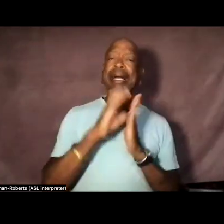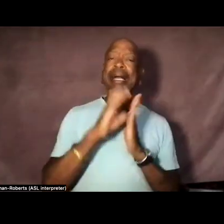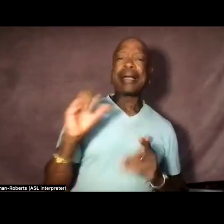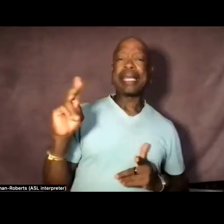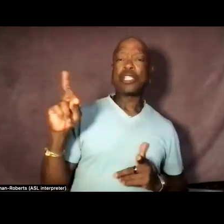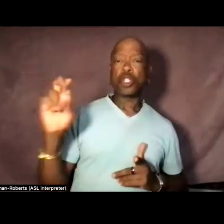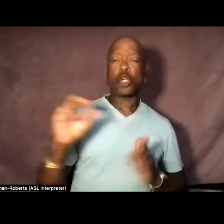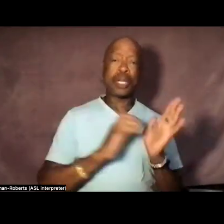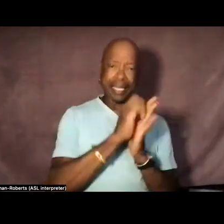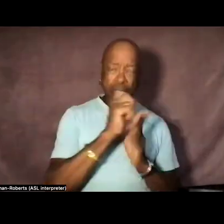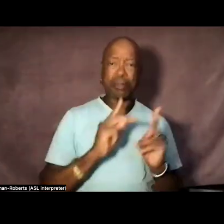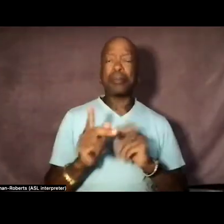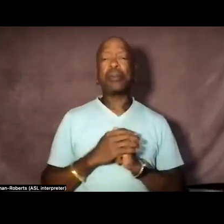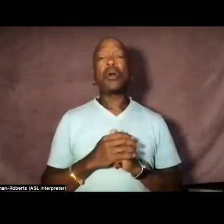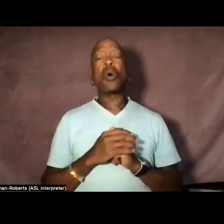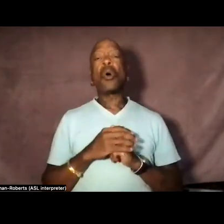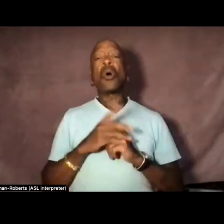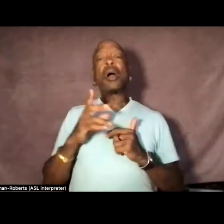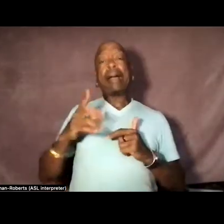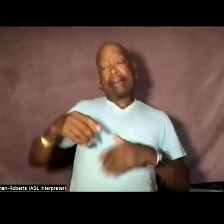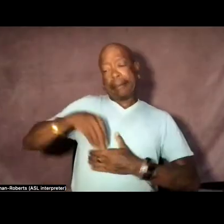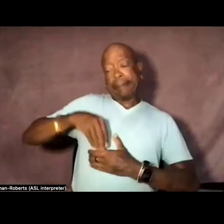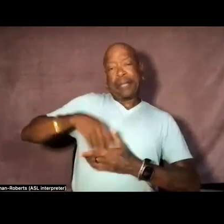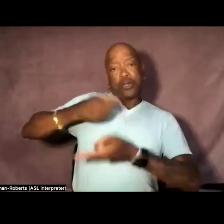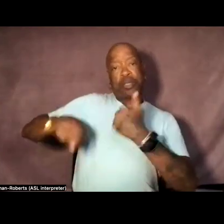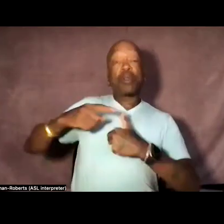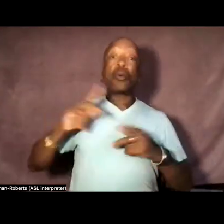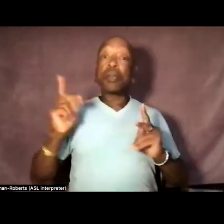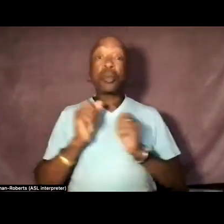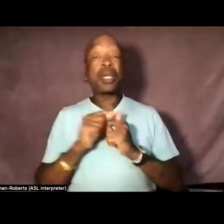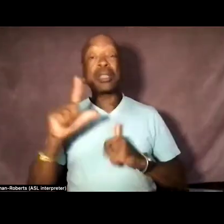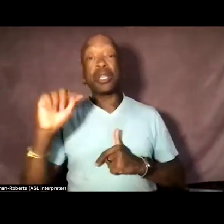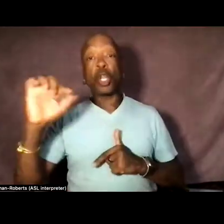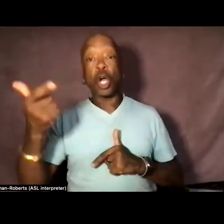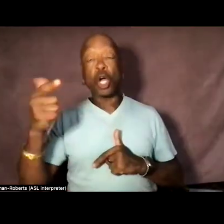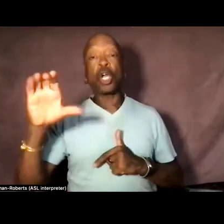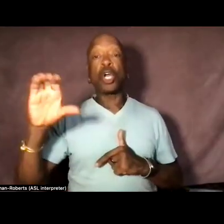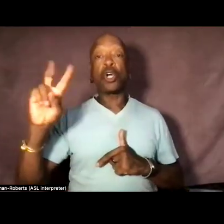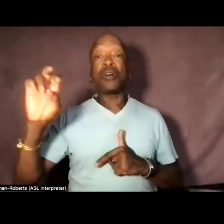transplant recipients those of us with long covid to come forward and share our stories so loudly